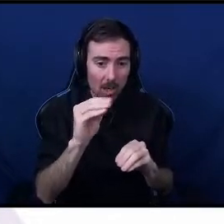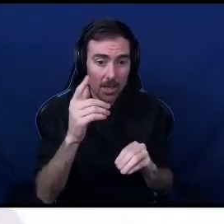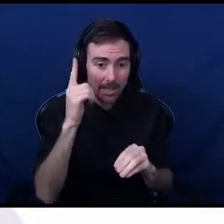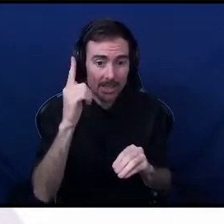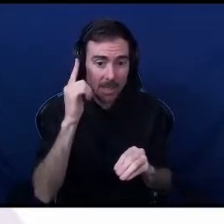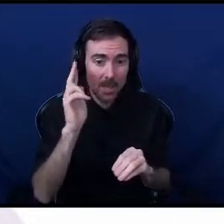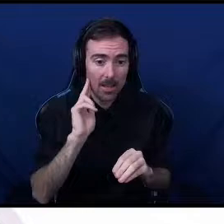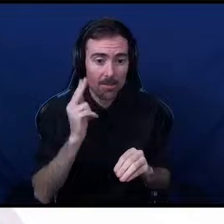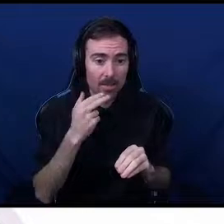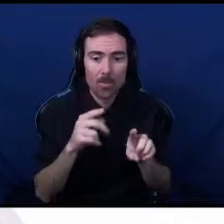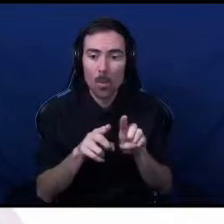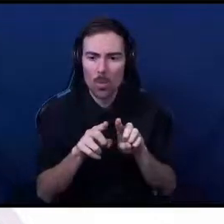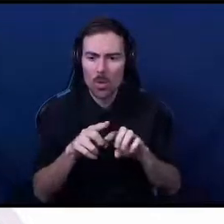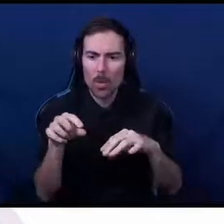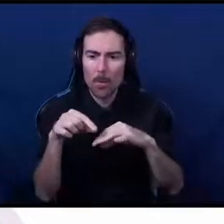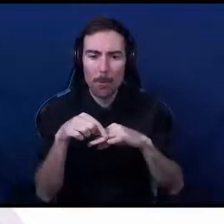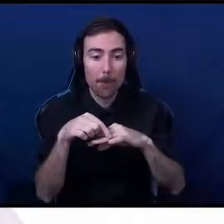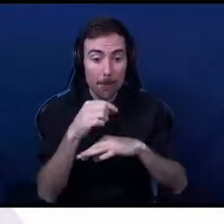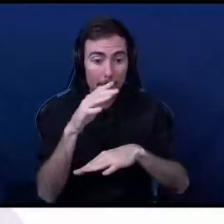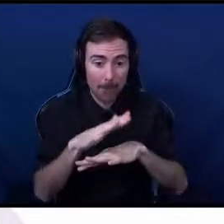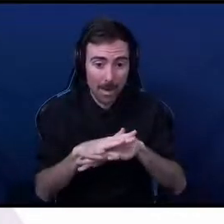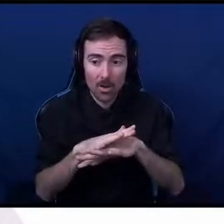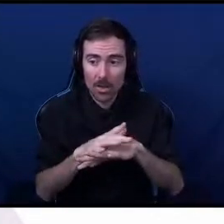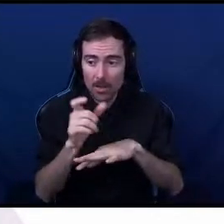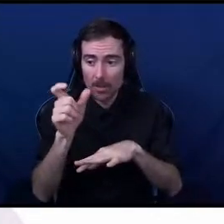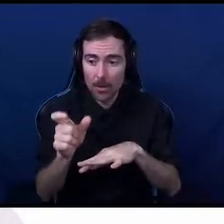hard of hearing as well. And he was trying to figure out ways that we could perhaps he had it